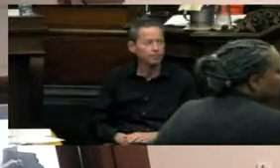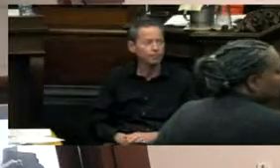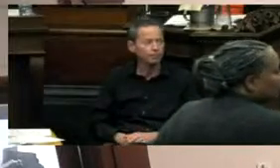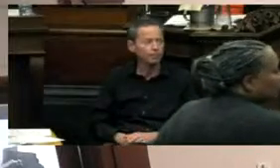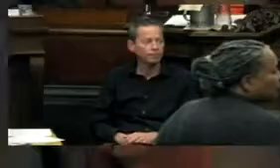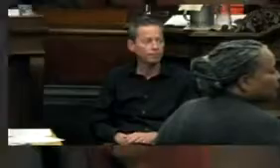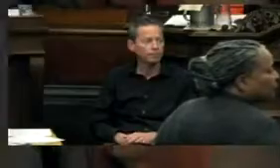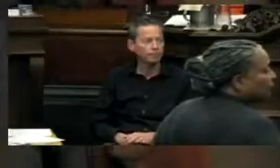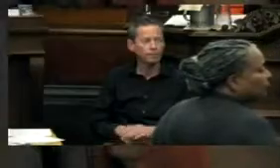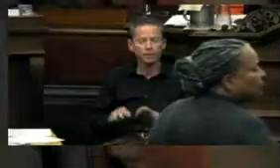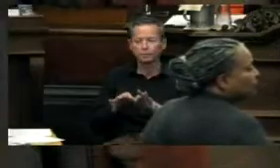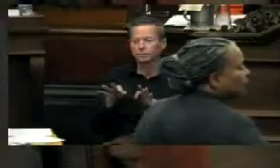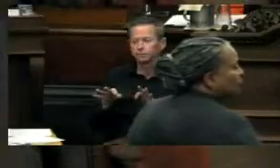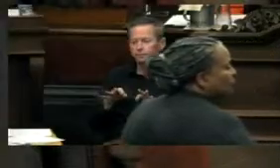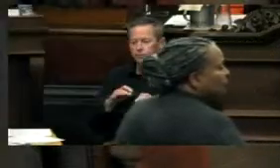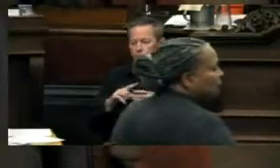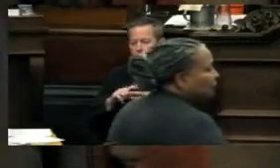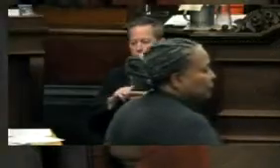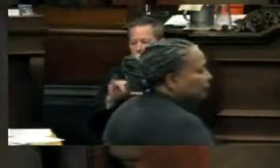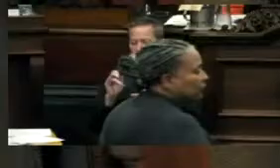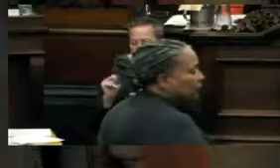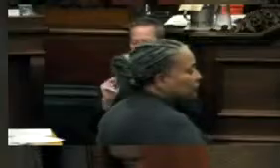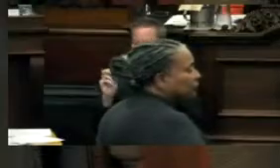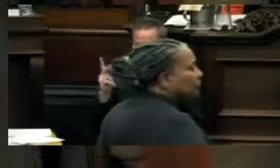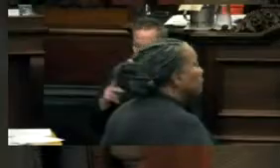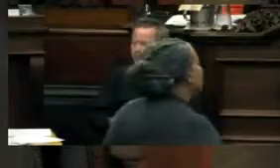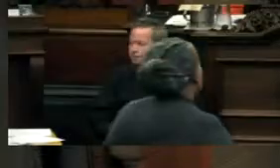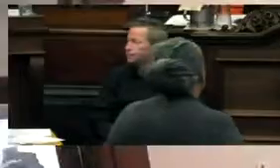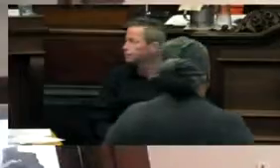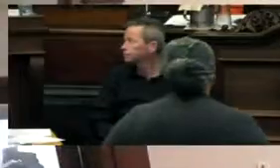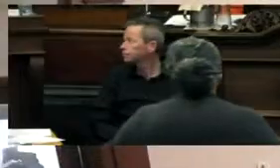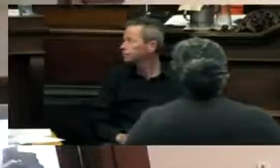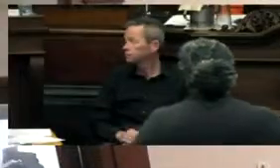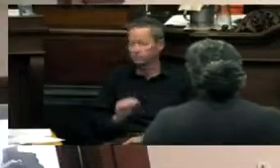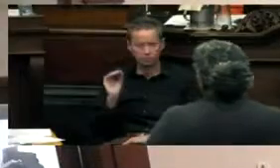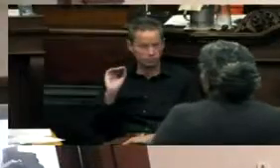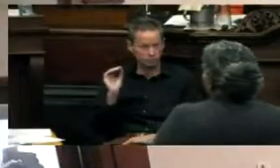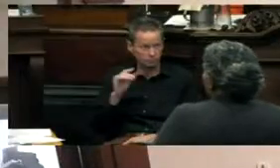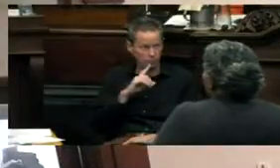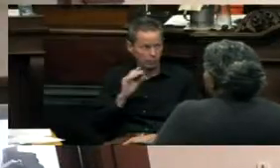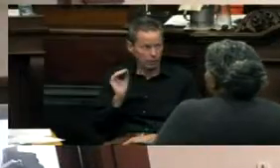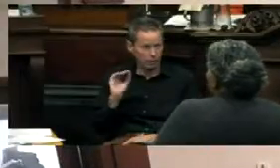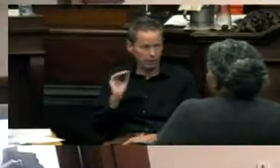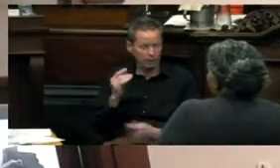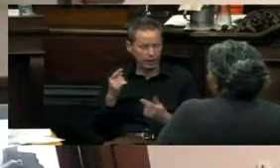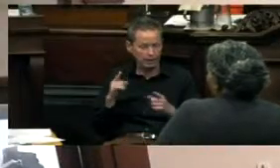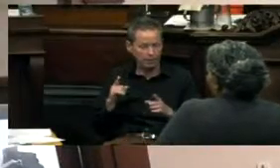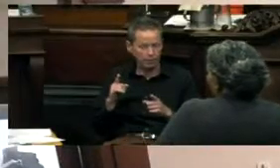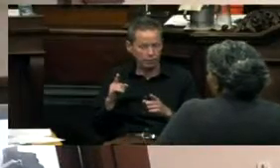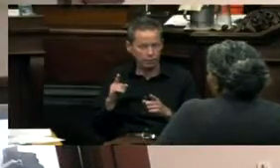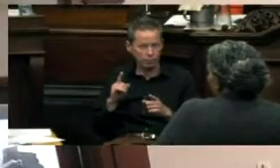or what's what's the timeline for this? If you can share that with us, the return date has